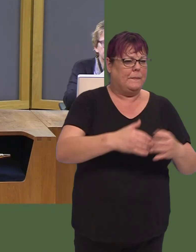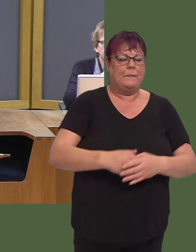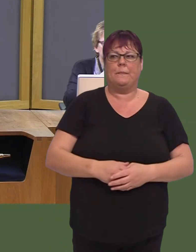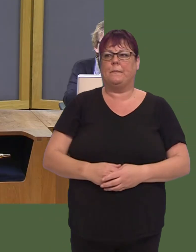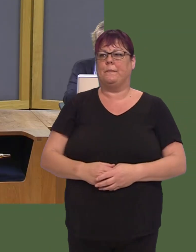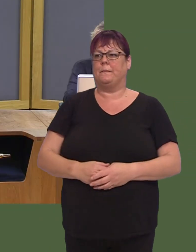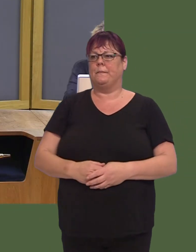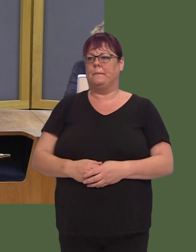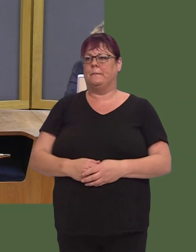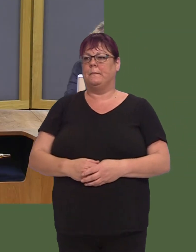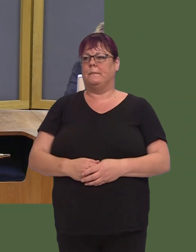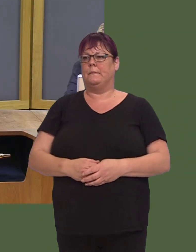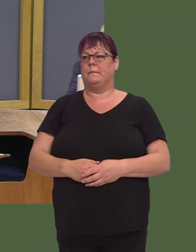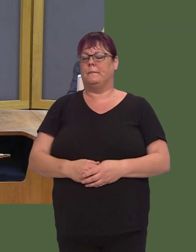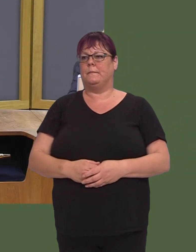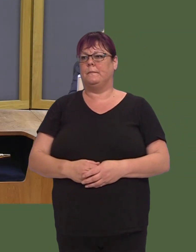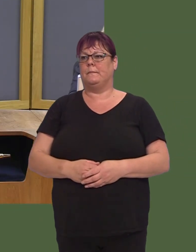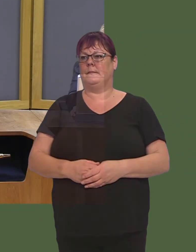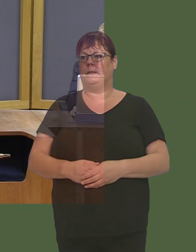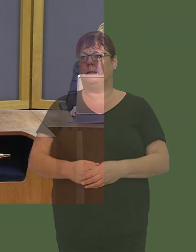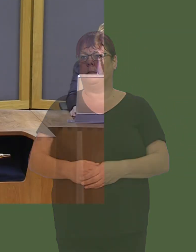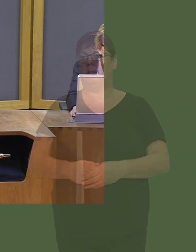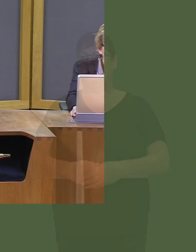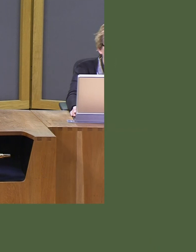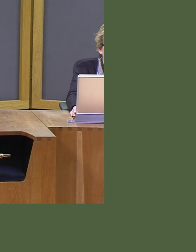Y Llywydd / The Llywydd: Thank you, First Minister.